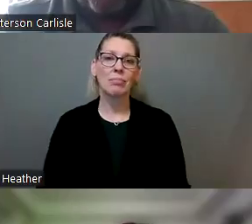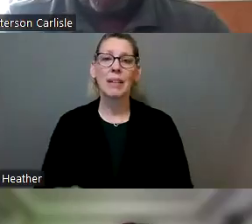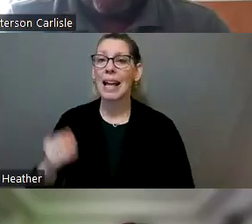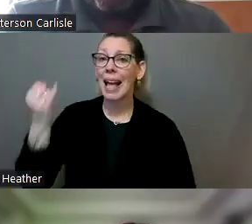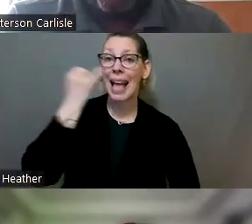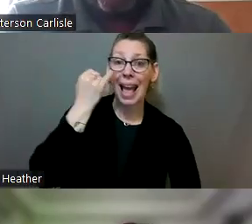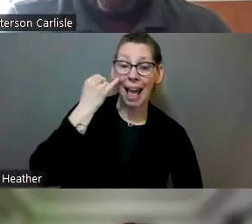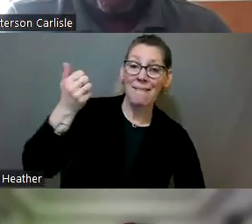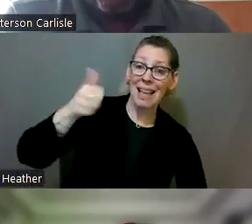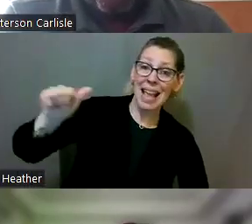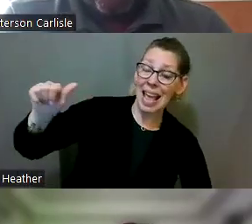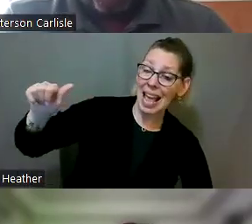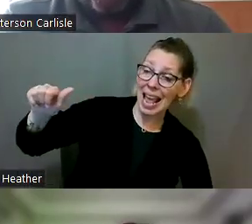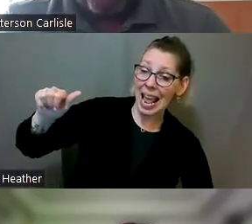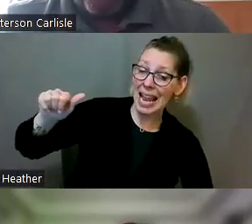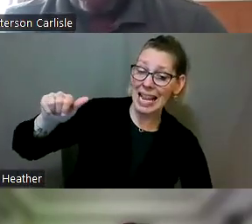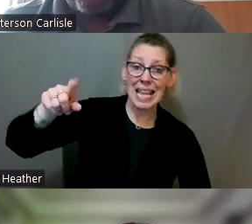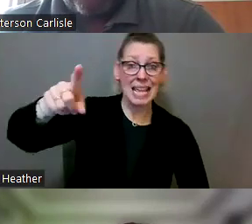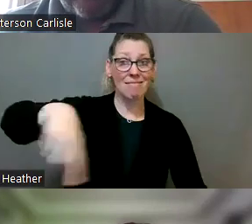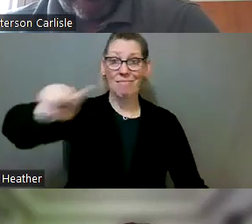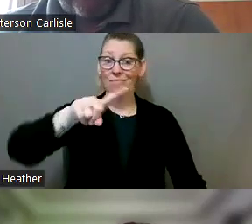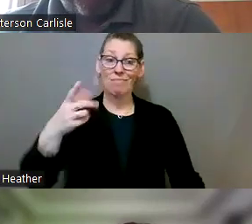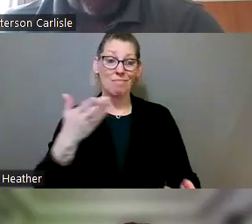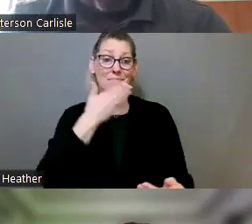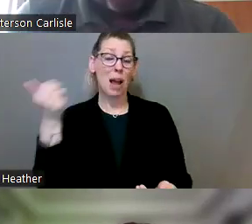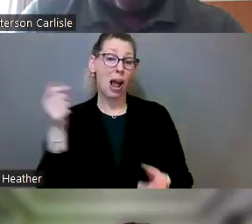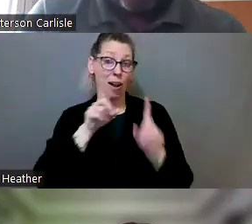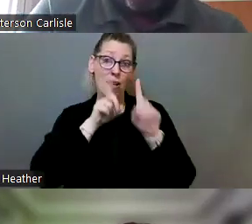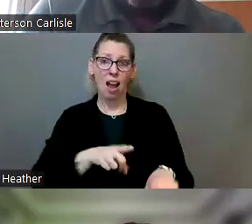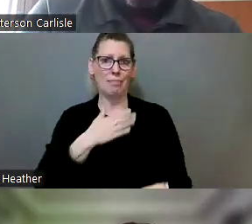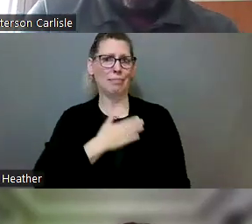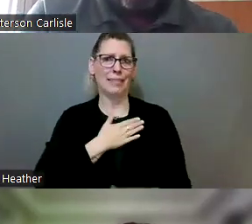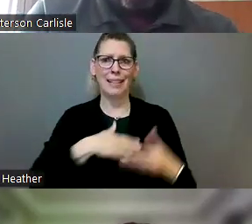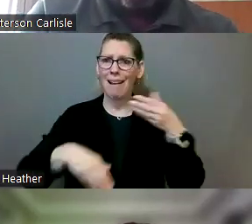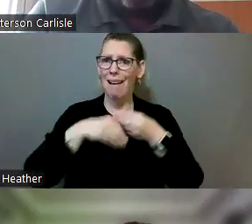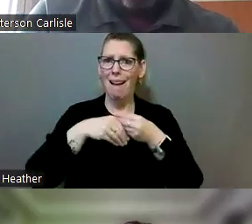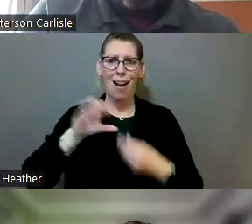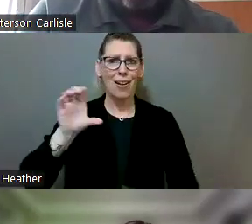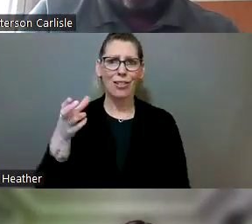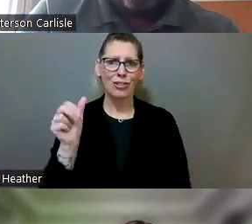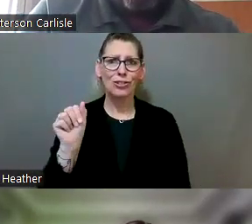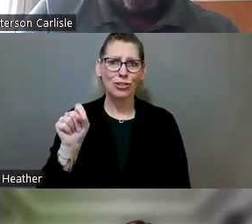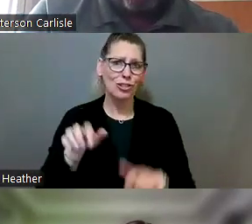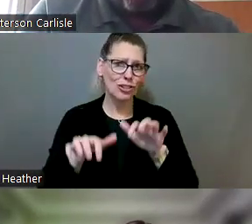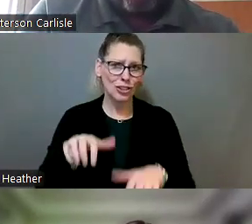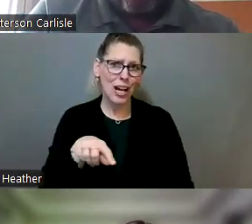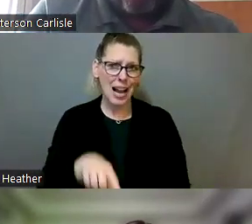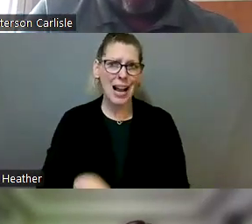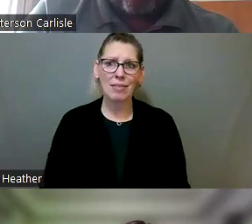else has any great answers to that, you can put them in the chat. Yeah I'd like to build